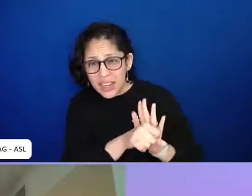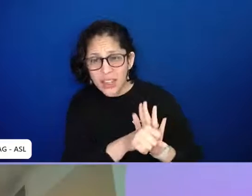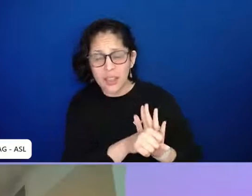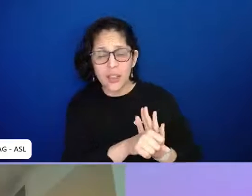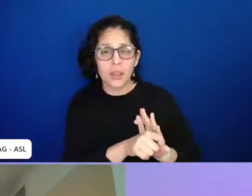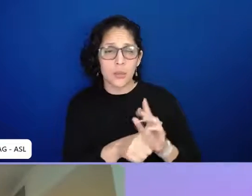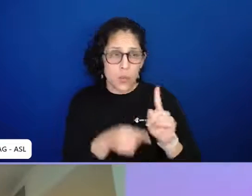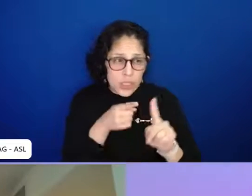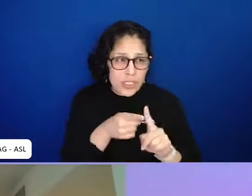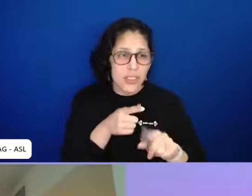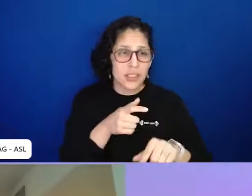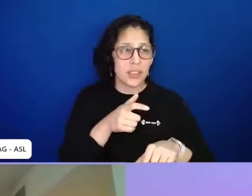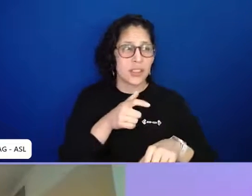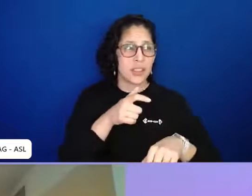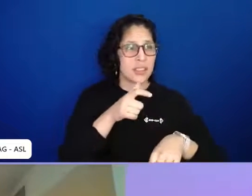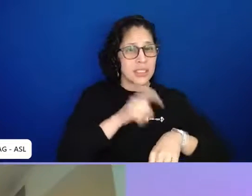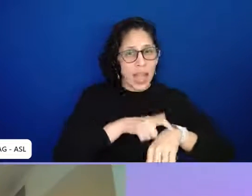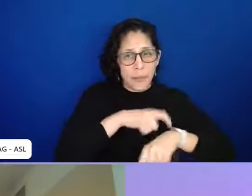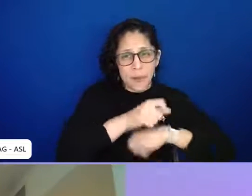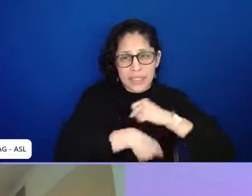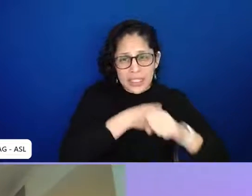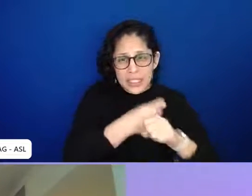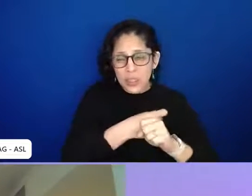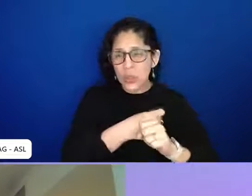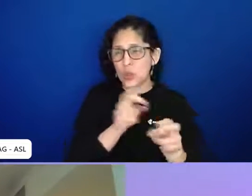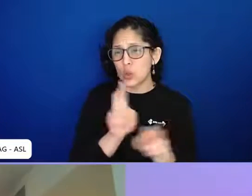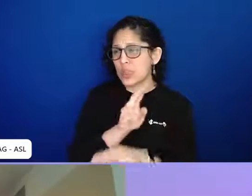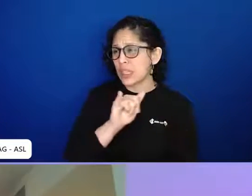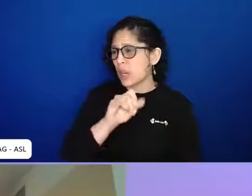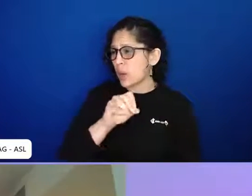specific that a user that is in a certain state, at a